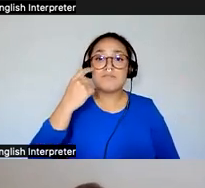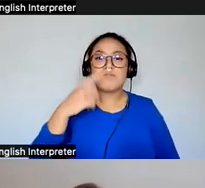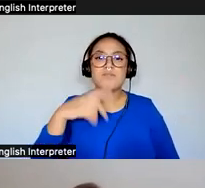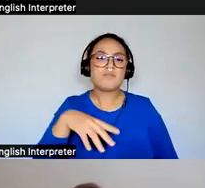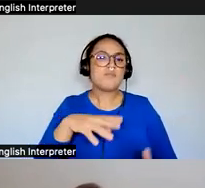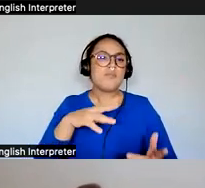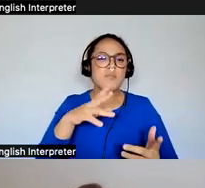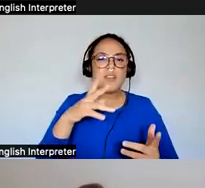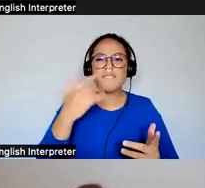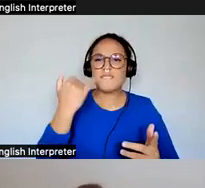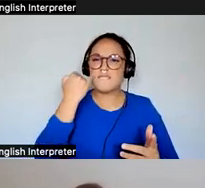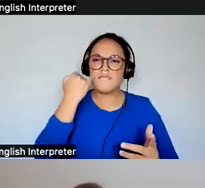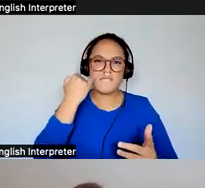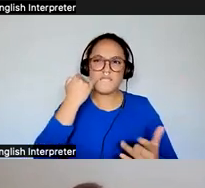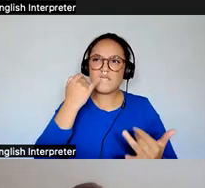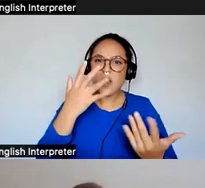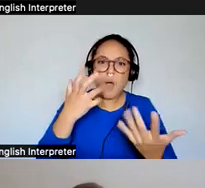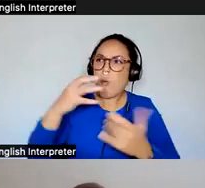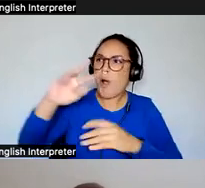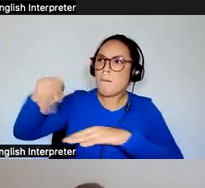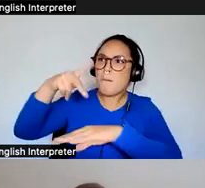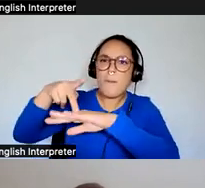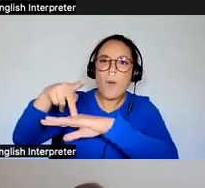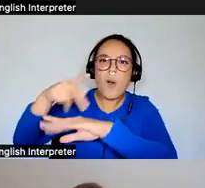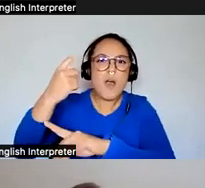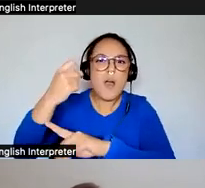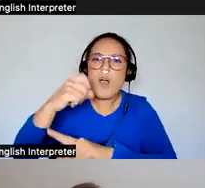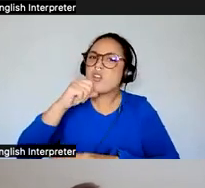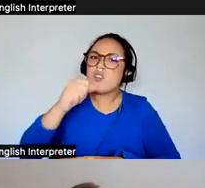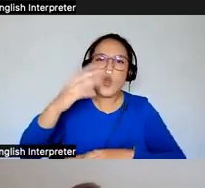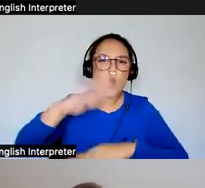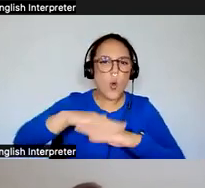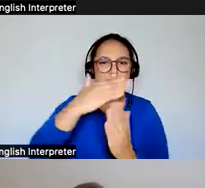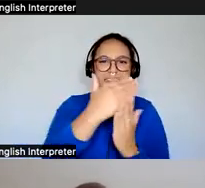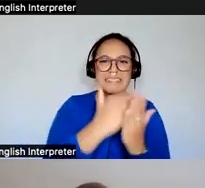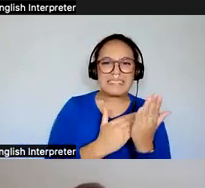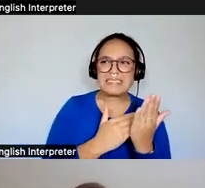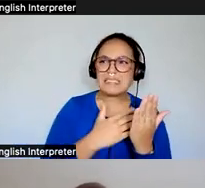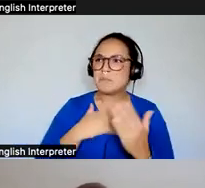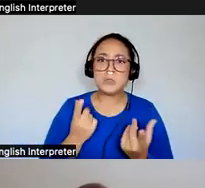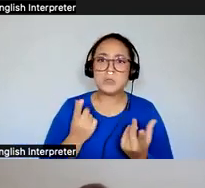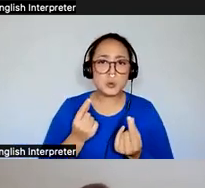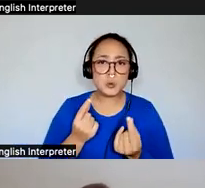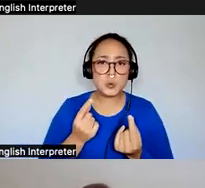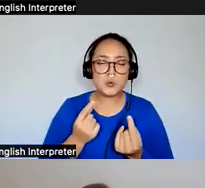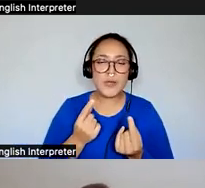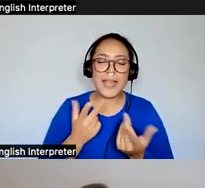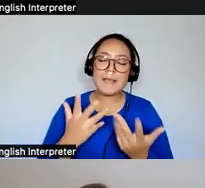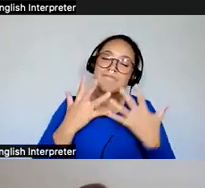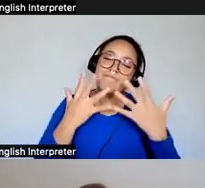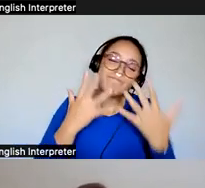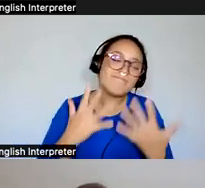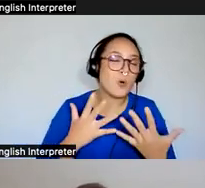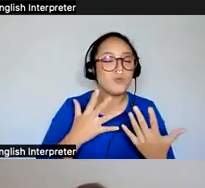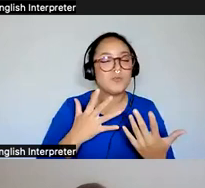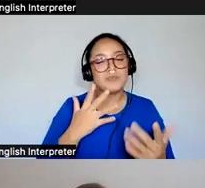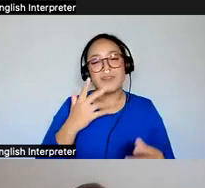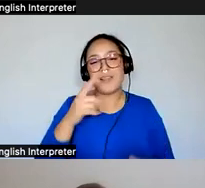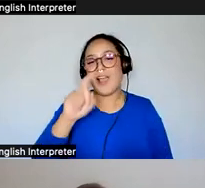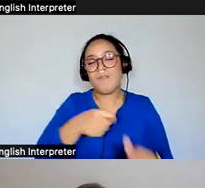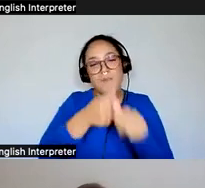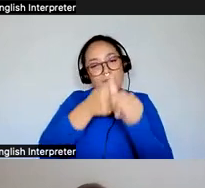Well, unfortunately, you can only apply for this grant to do projects in this parks.